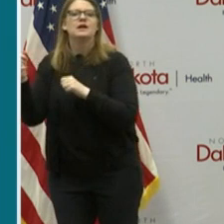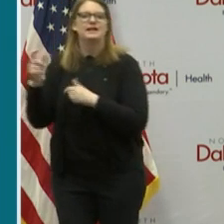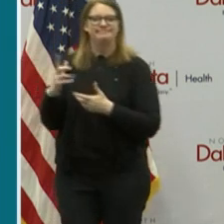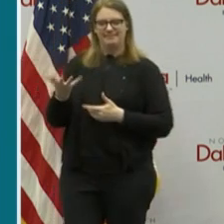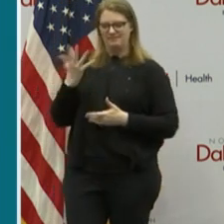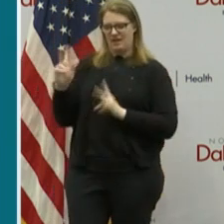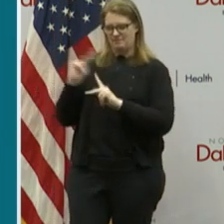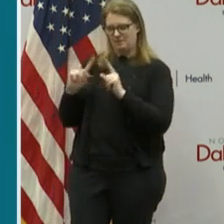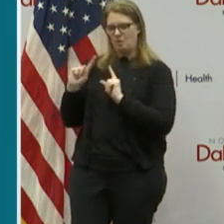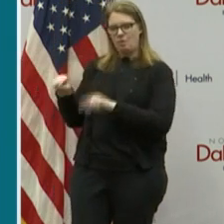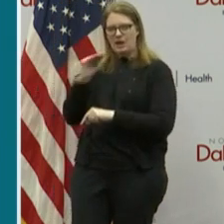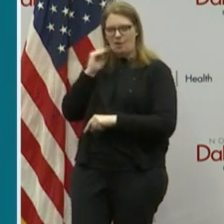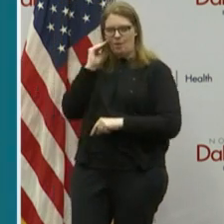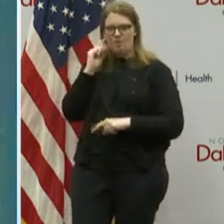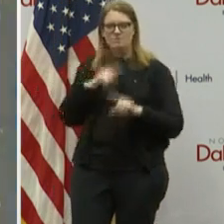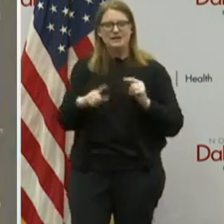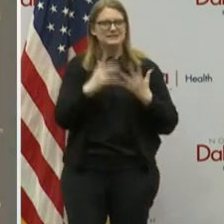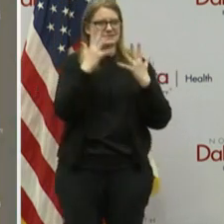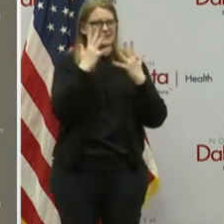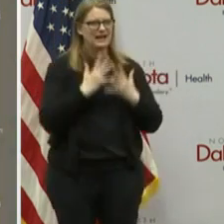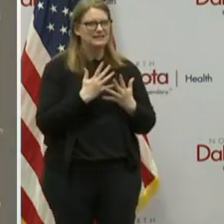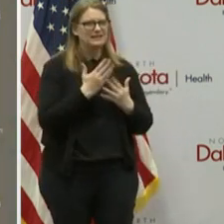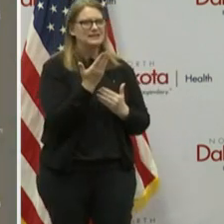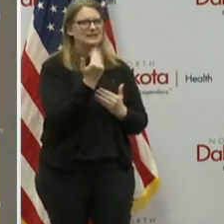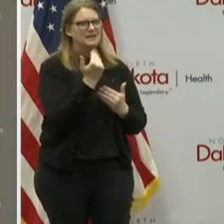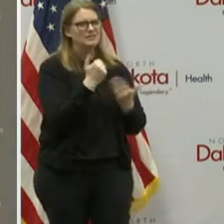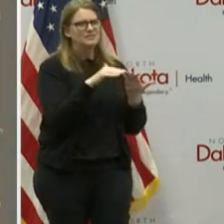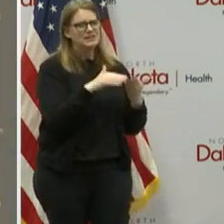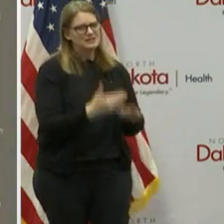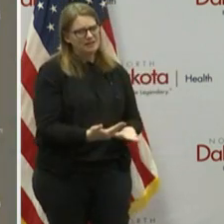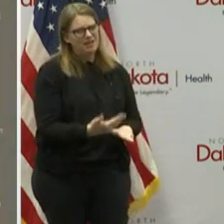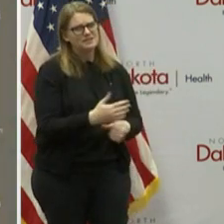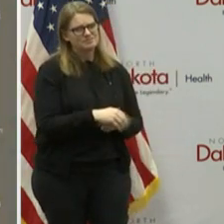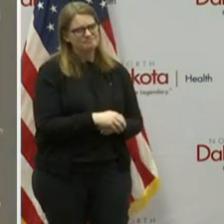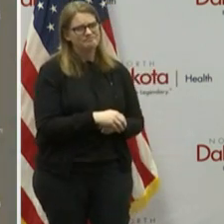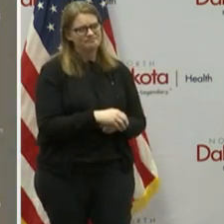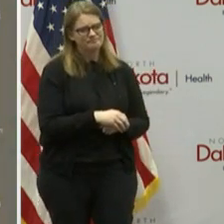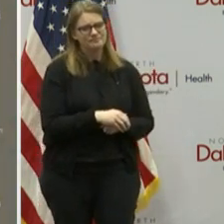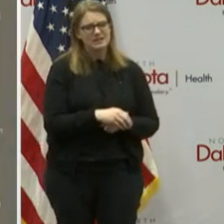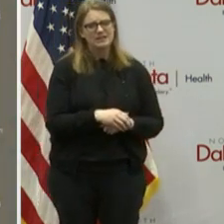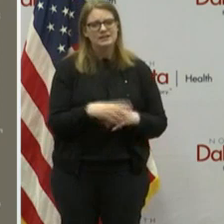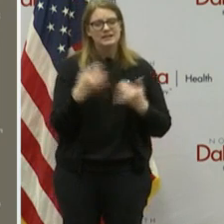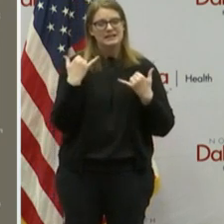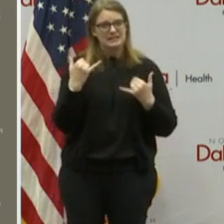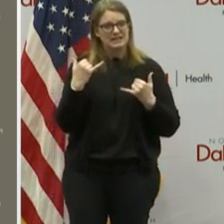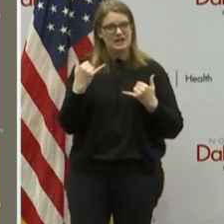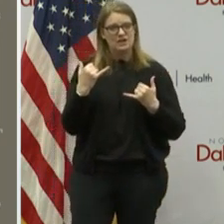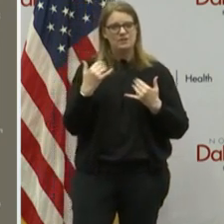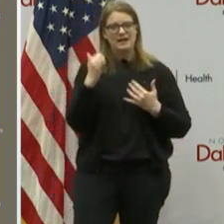THAT'S A GOOD THING AND AS REPORTED THE ADDITIONAL DEATH SADLY TOOK US TO 15 DEATHS.